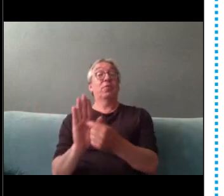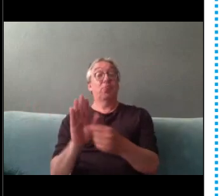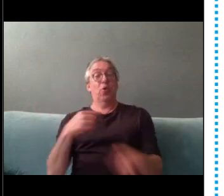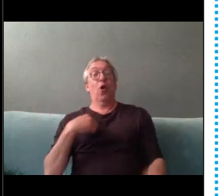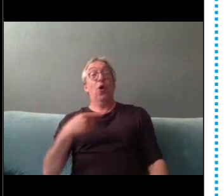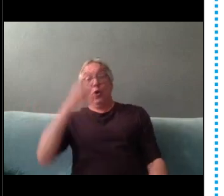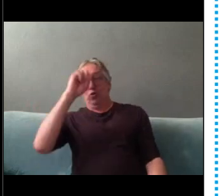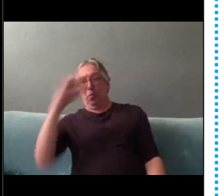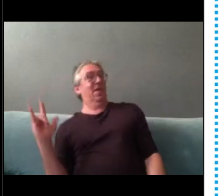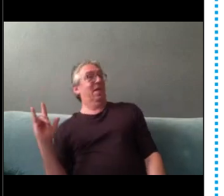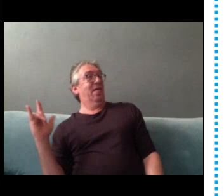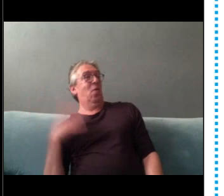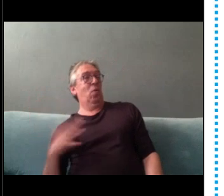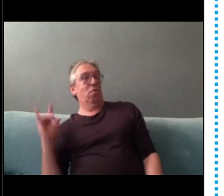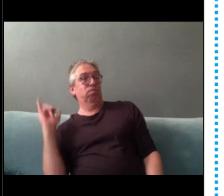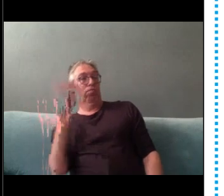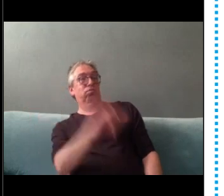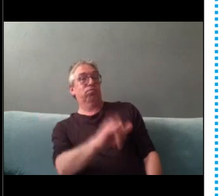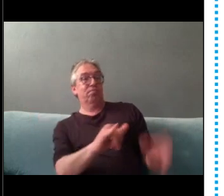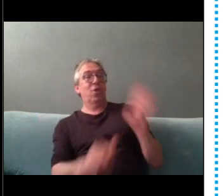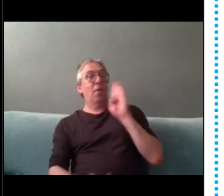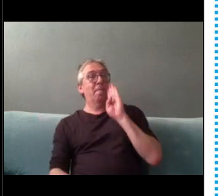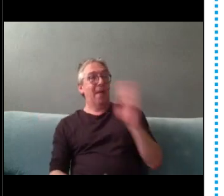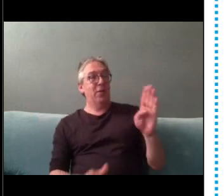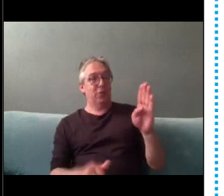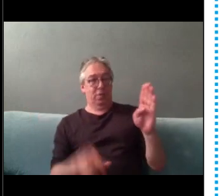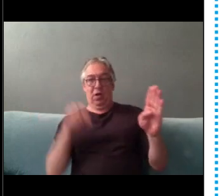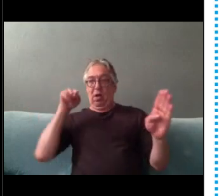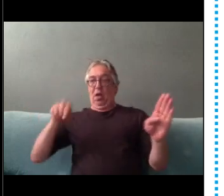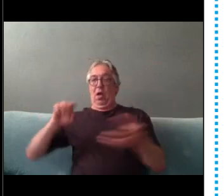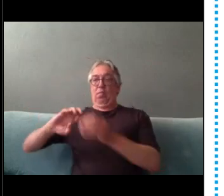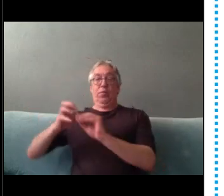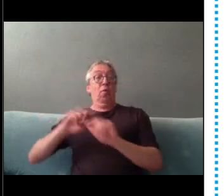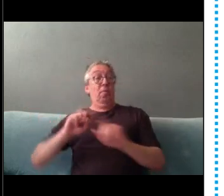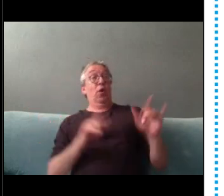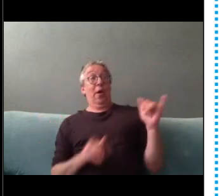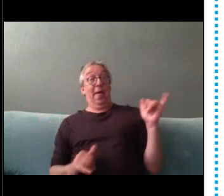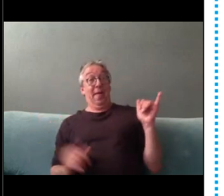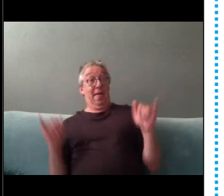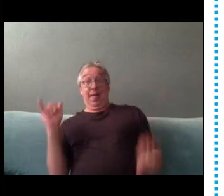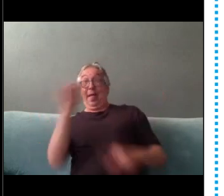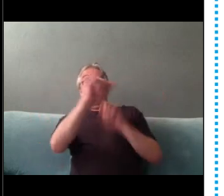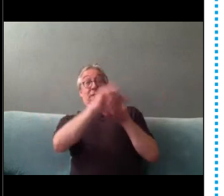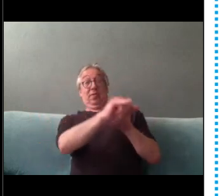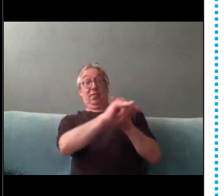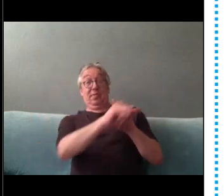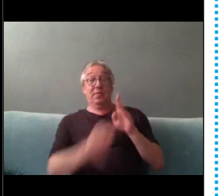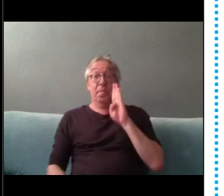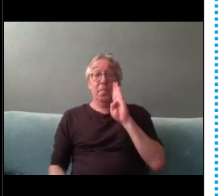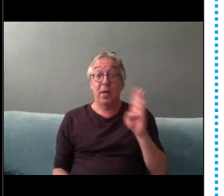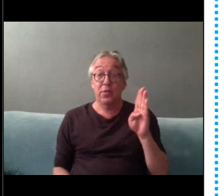if there is an internal need for an internal discussion. But the short answer is the National Enforcement Body.